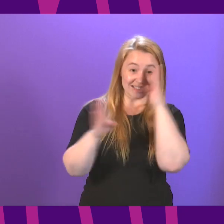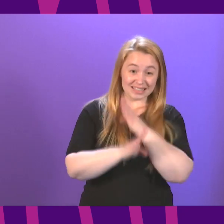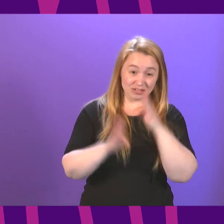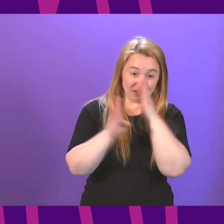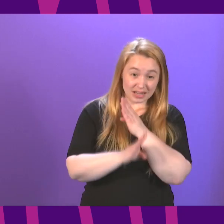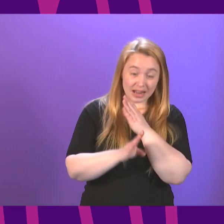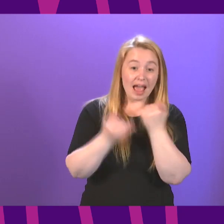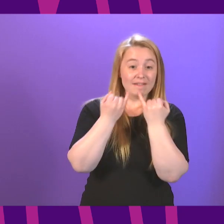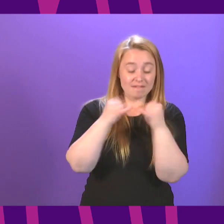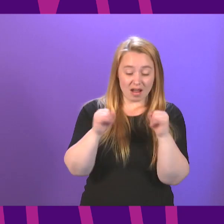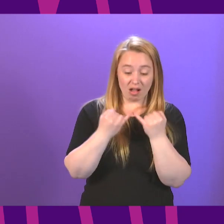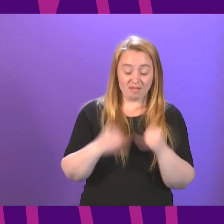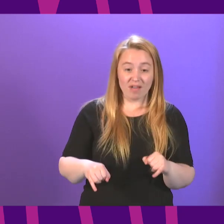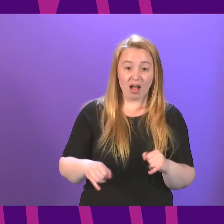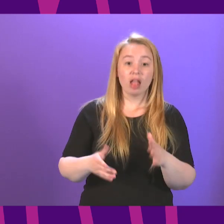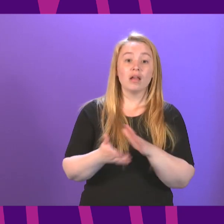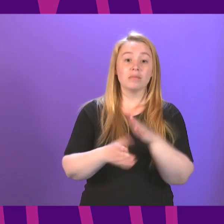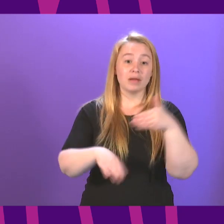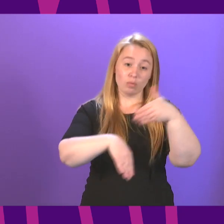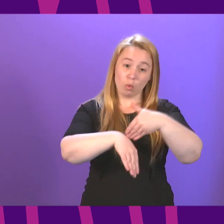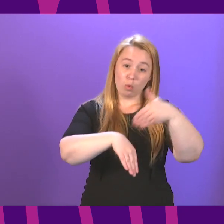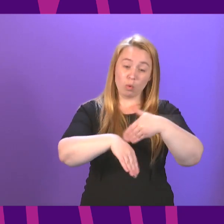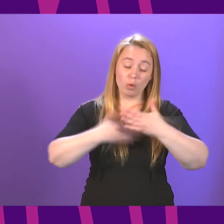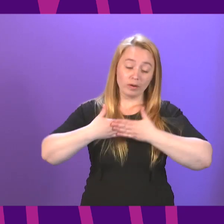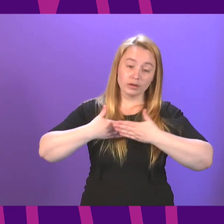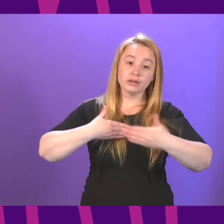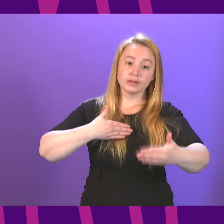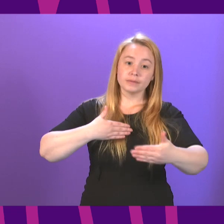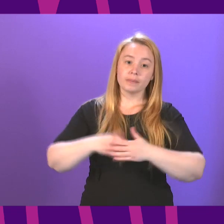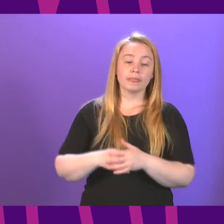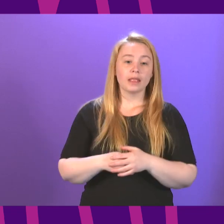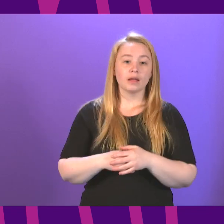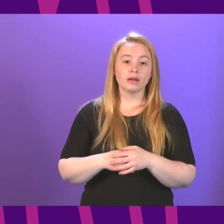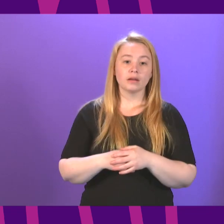has had devastating consequences, and no one would have known about it without the bravery